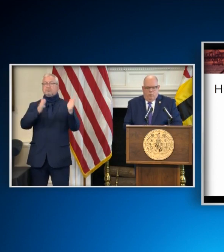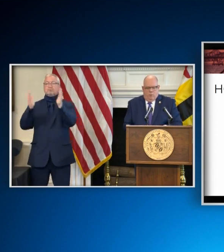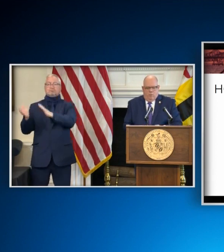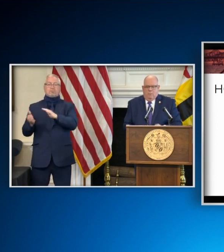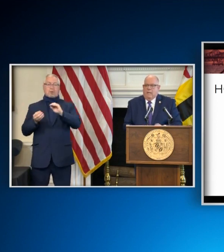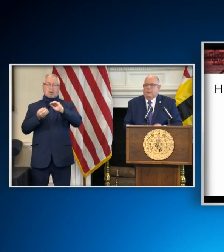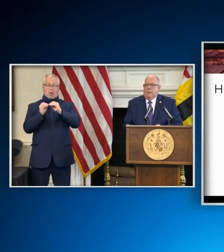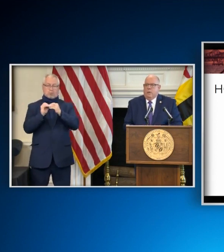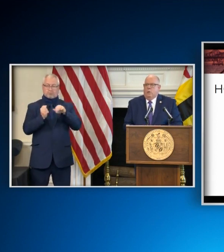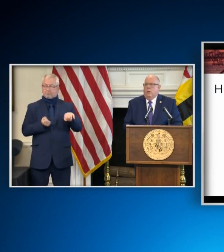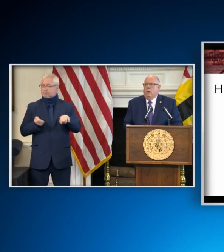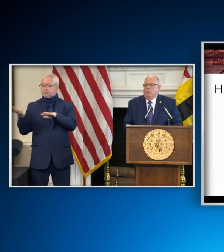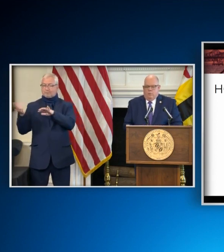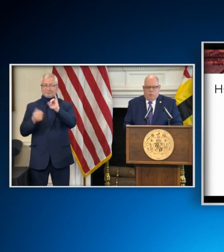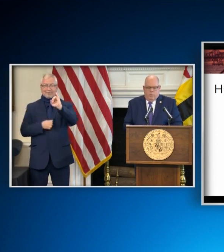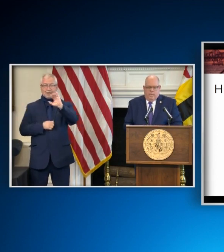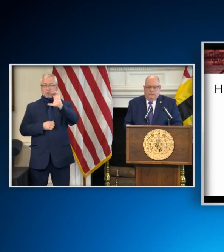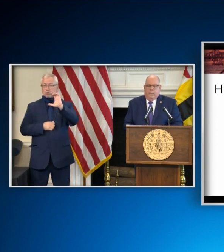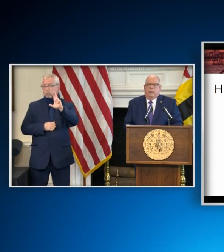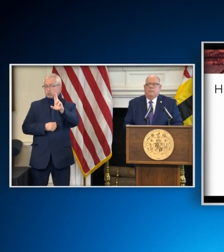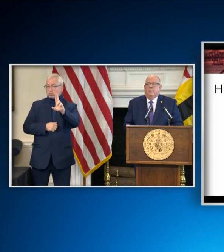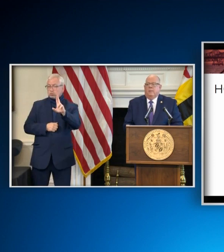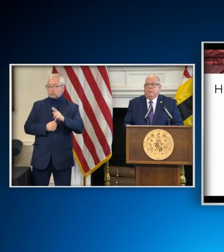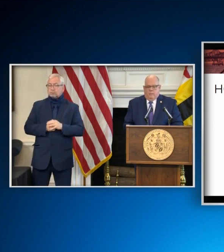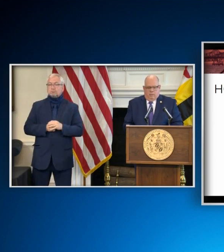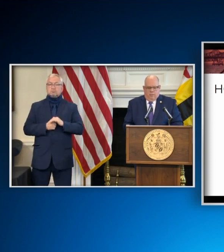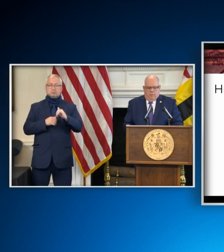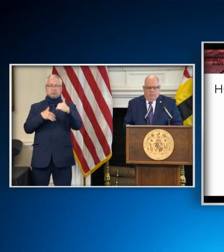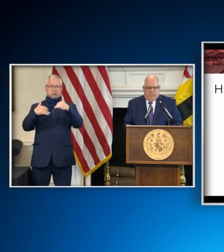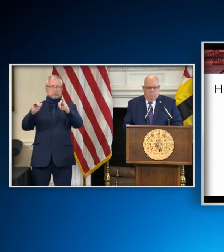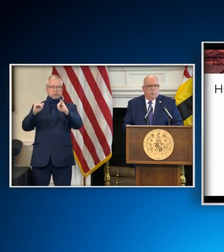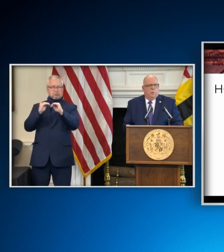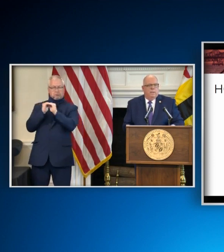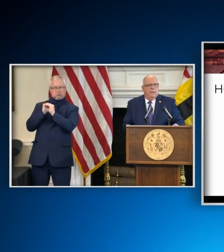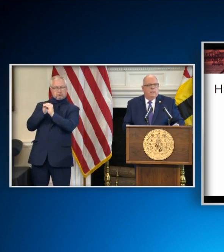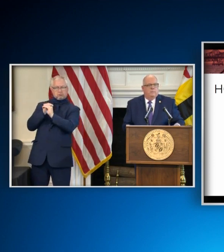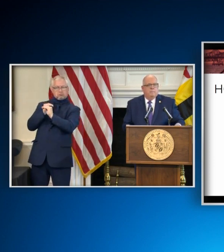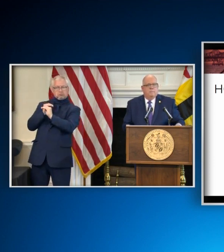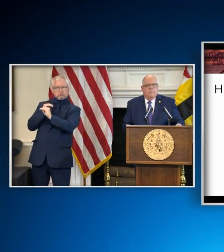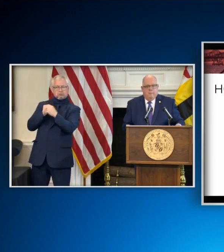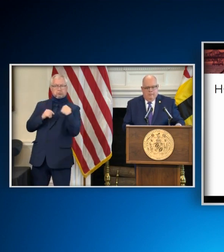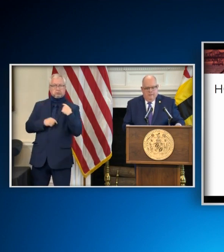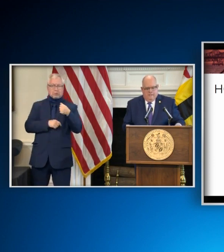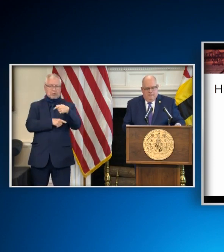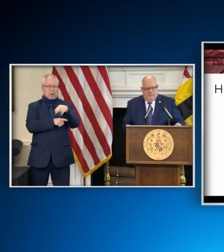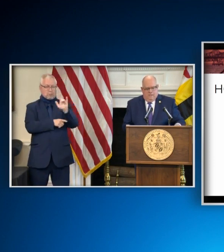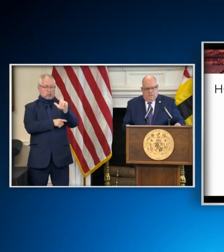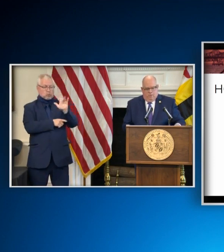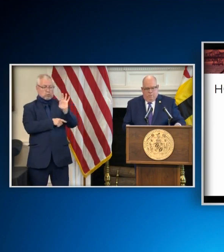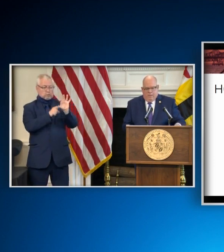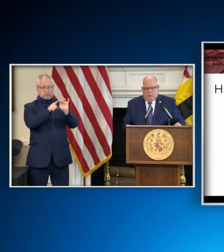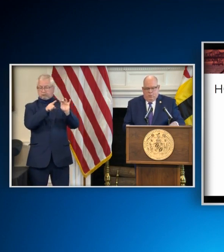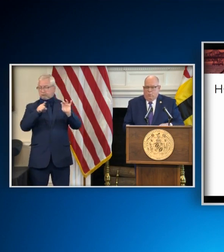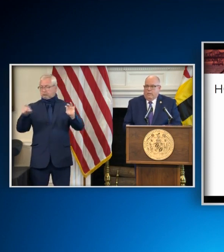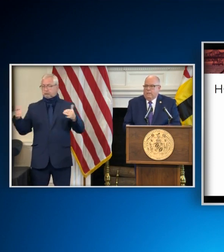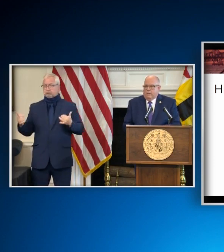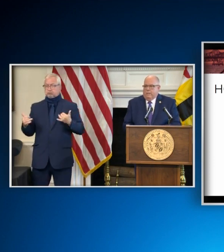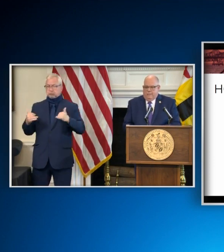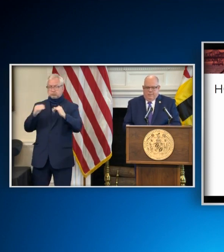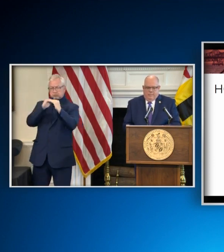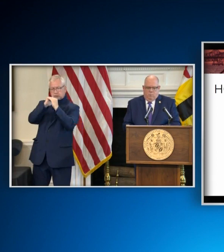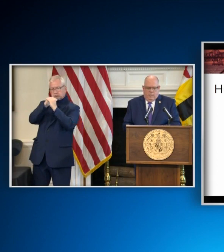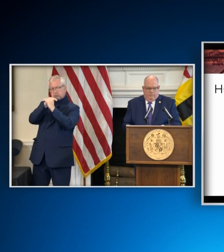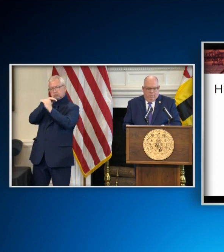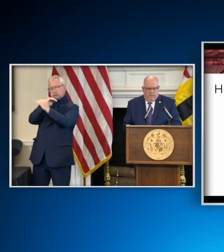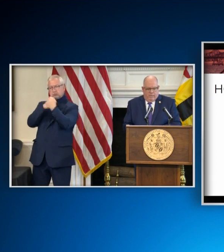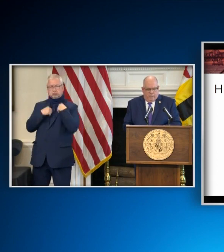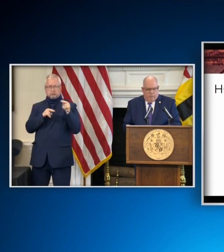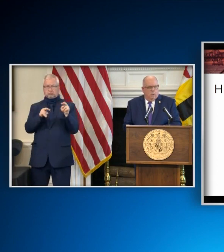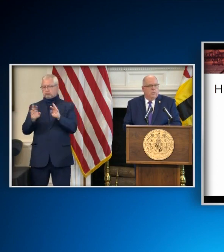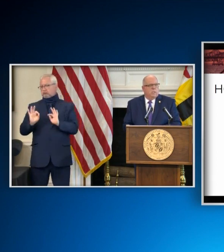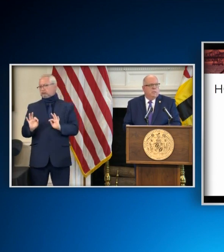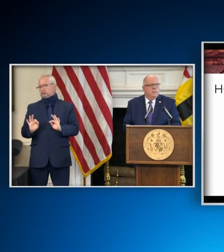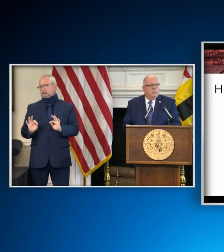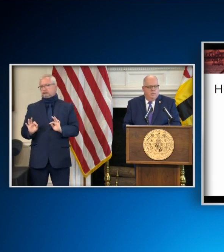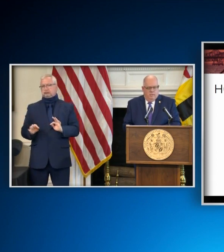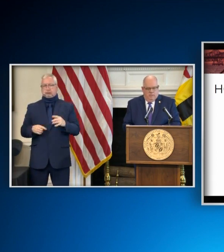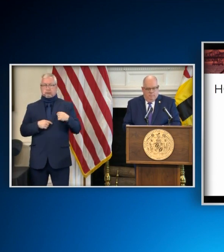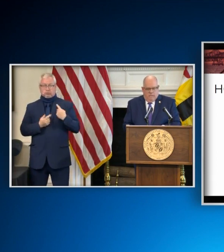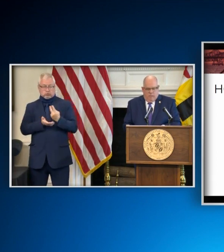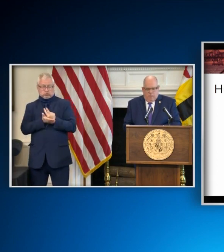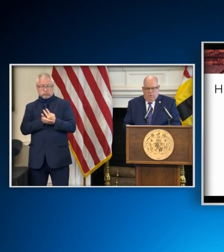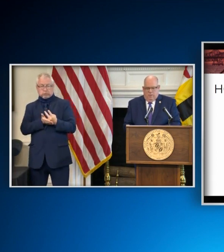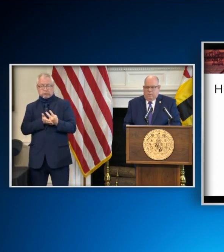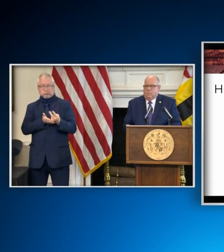THE NUMBER OF PATIENTS IN ICU HAS BEEN ON A STEADY LEVEL PLATEAU FOR 28 DAYS, SINCE APRIL 29.